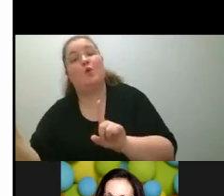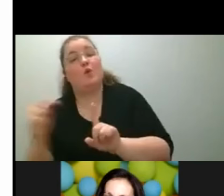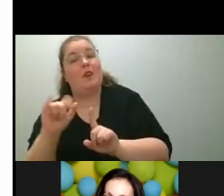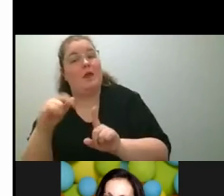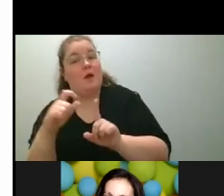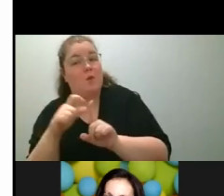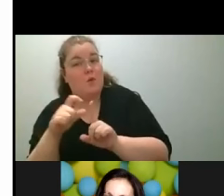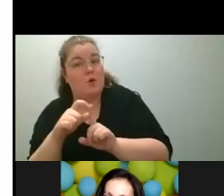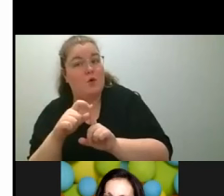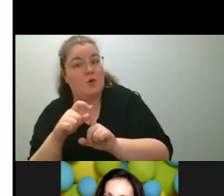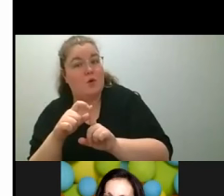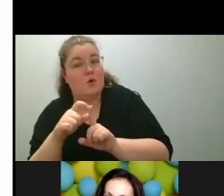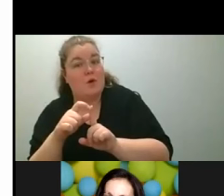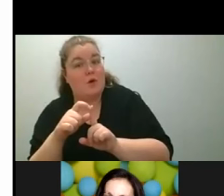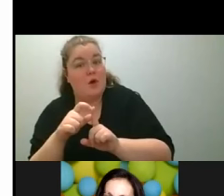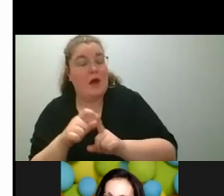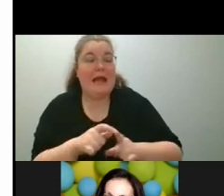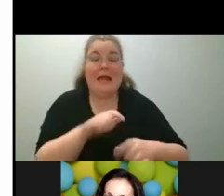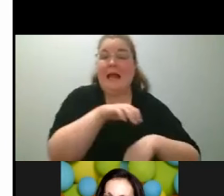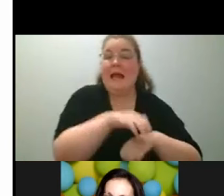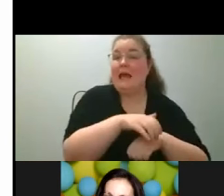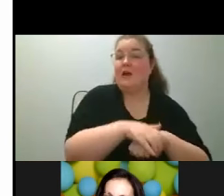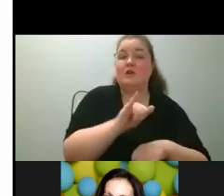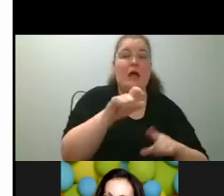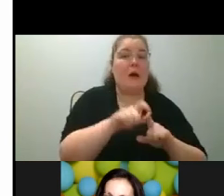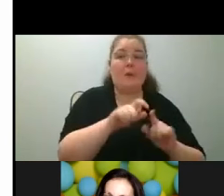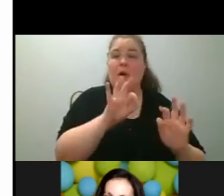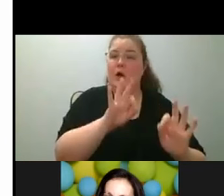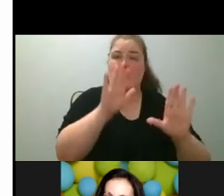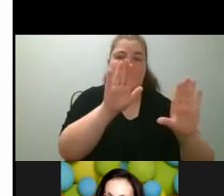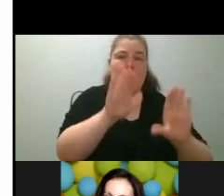and whether that word might be offensive or taboo in another language.